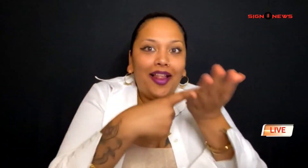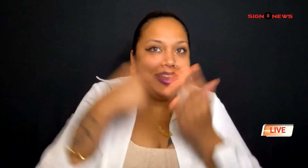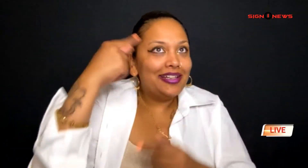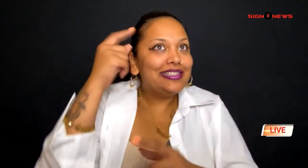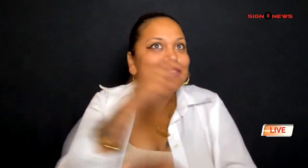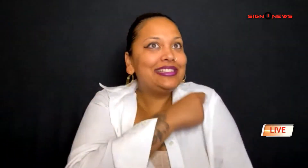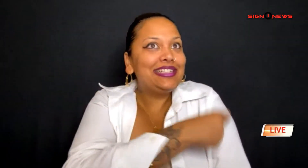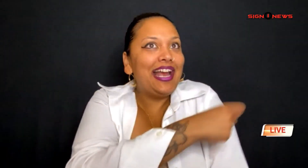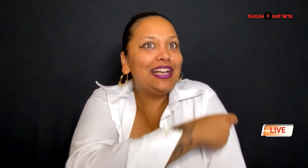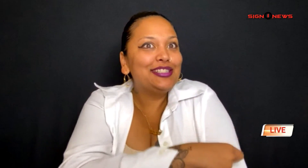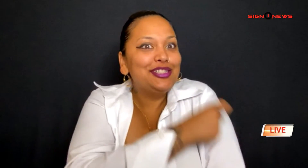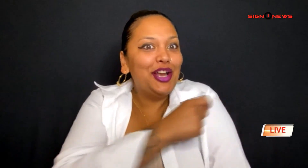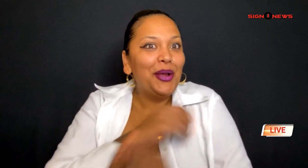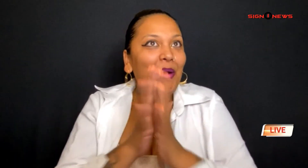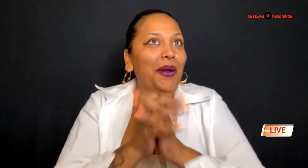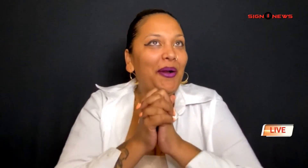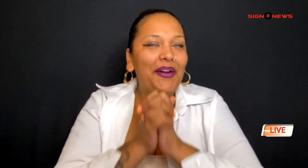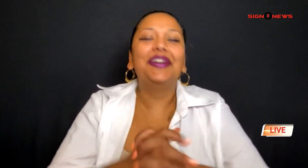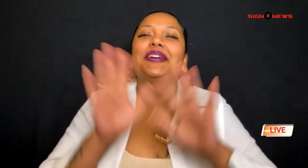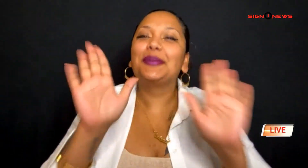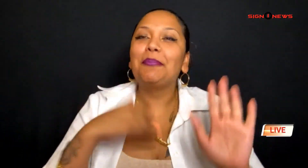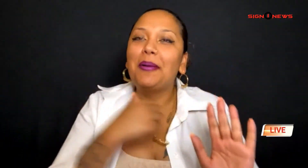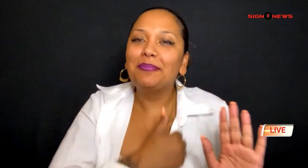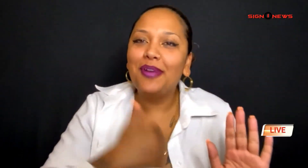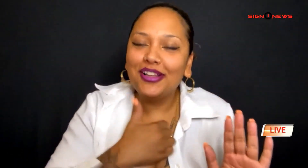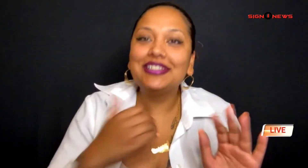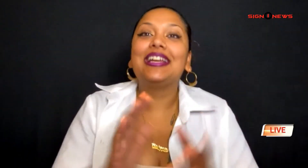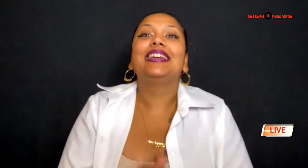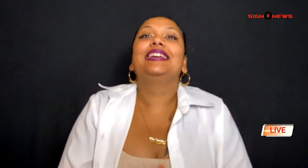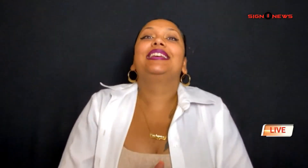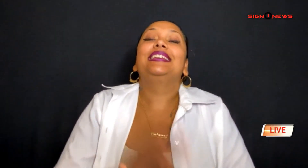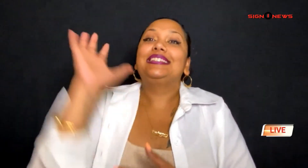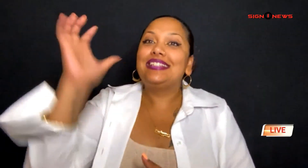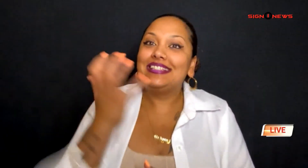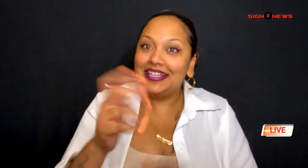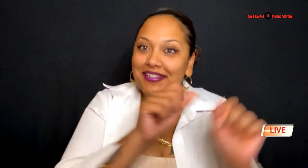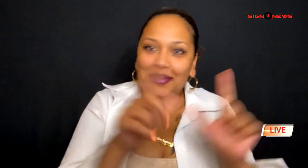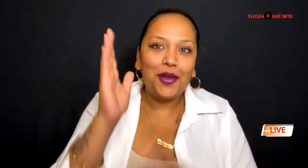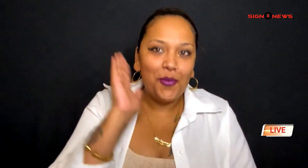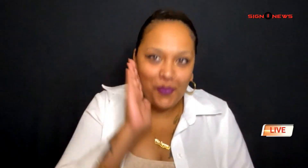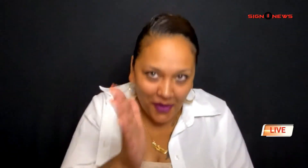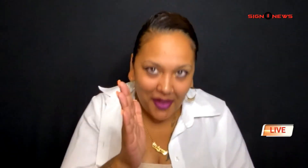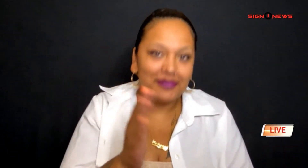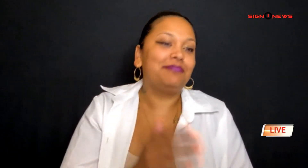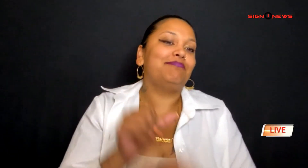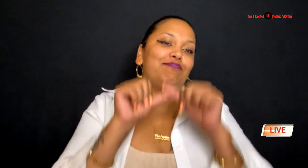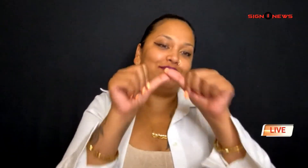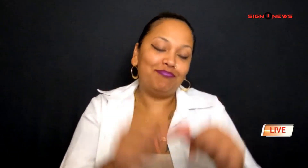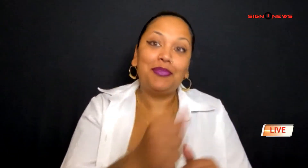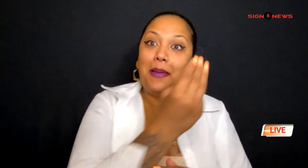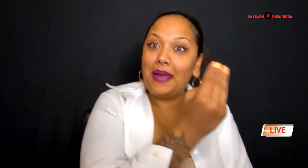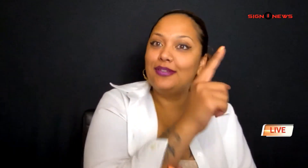discussing tattoos my apologies Sign1News will be broadcasting updates Monday through Friday